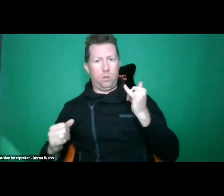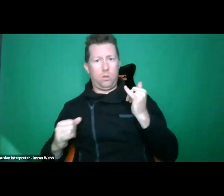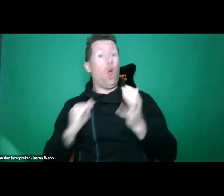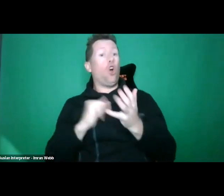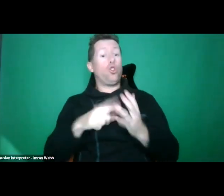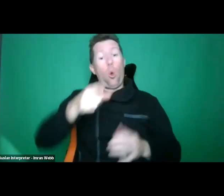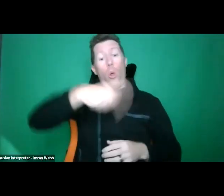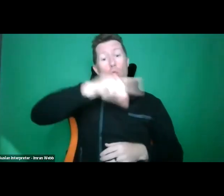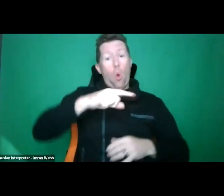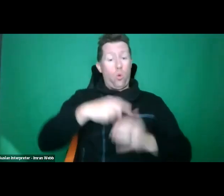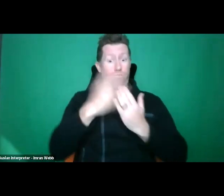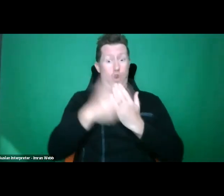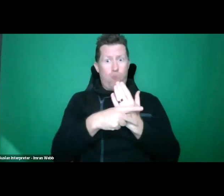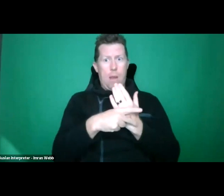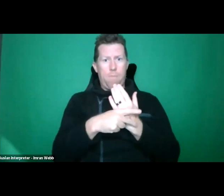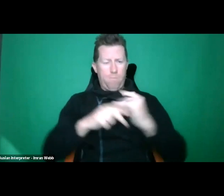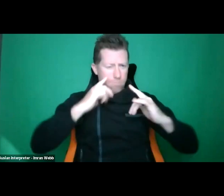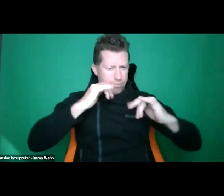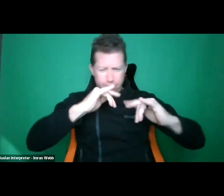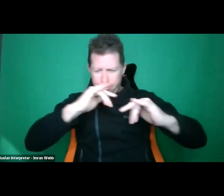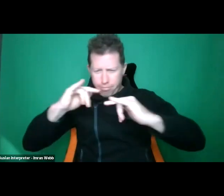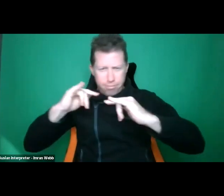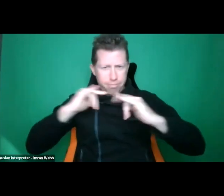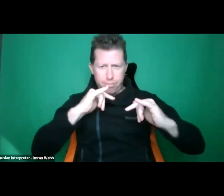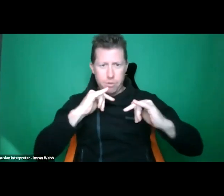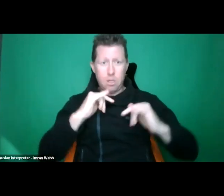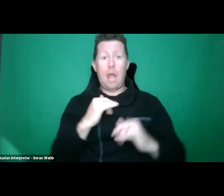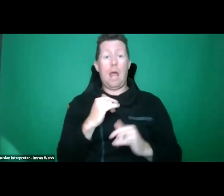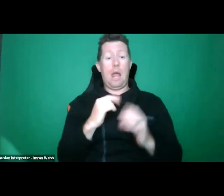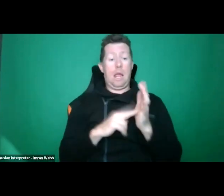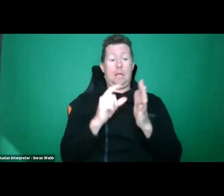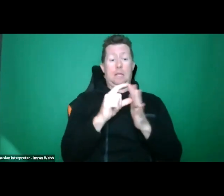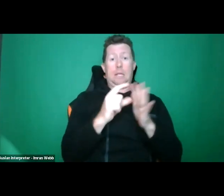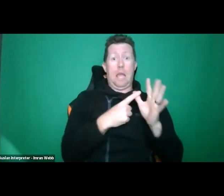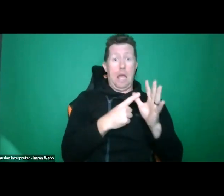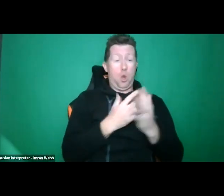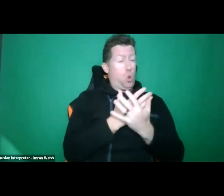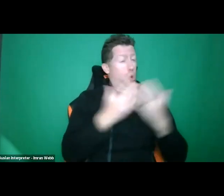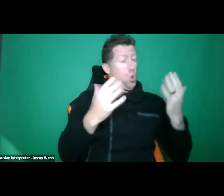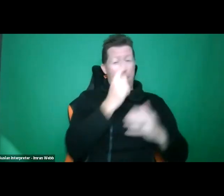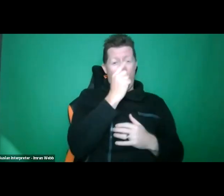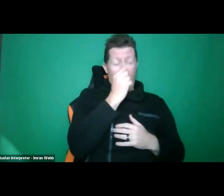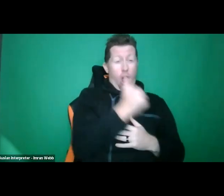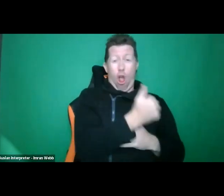was to show that whilst there is enormous potential within the National disability data asset, within that potential